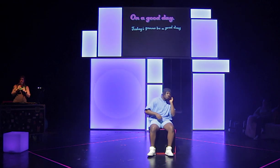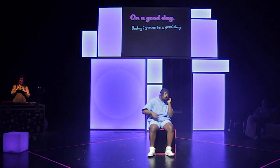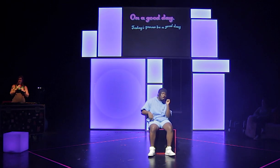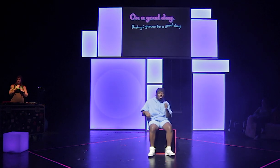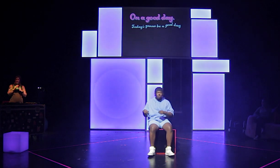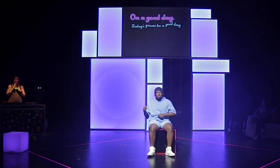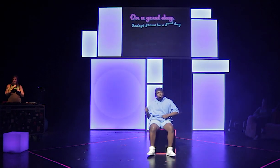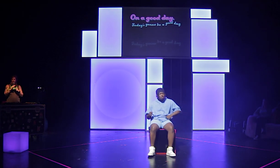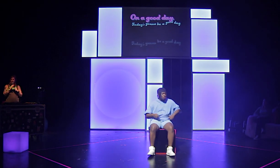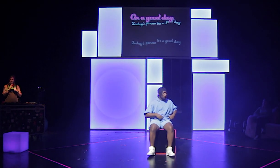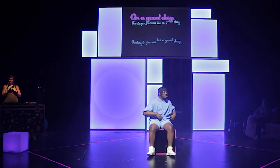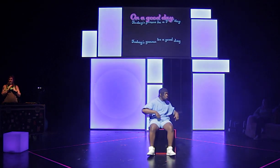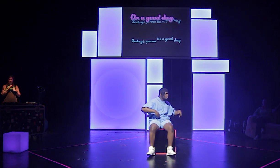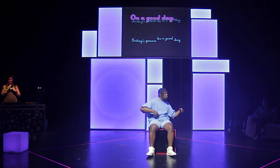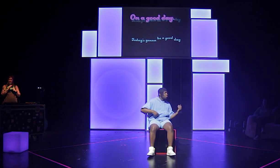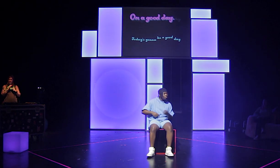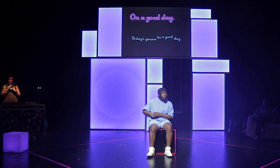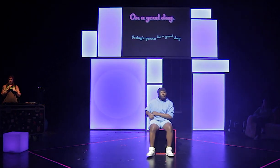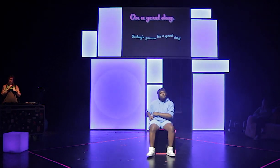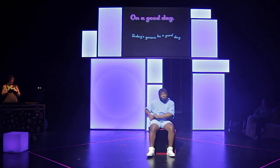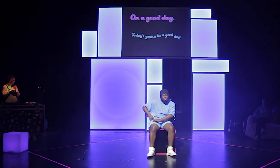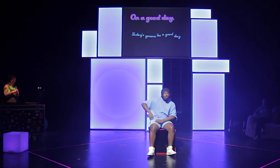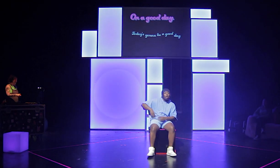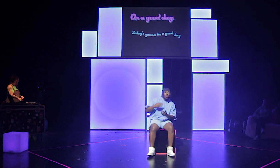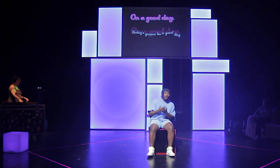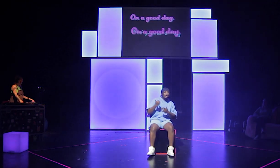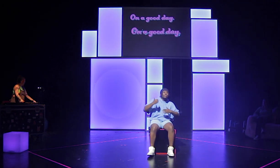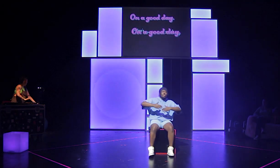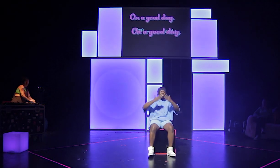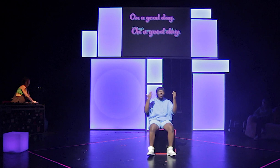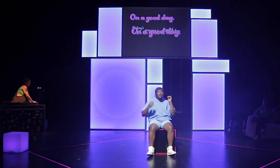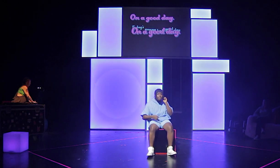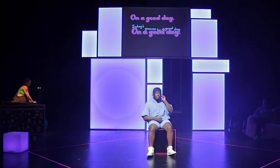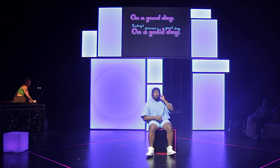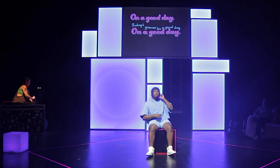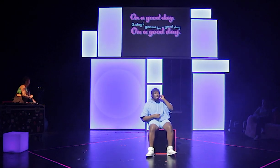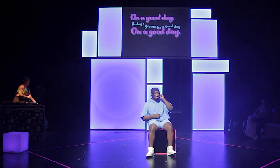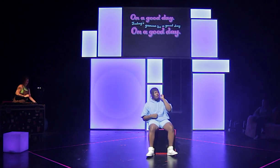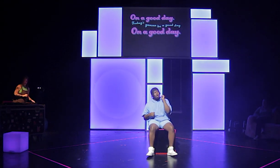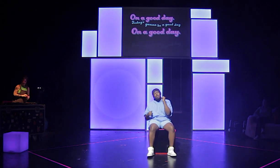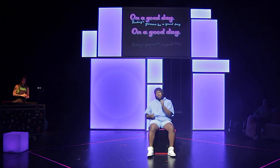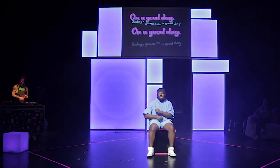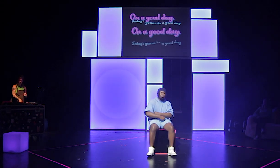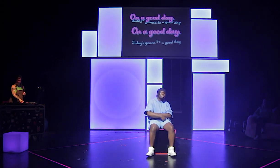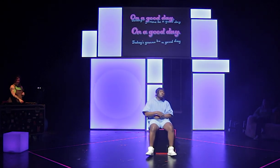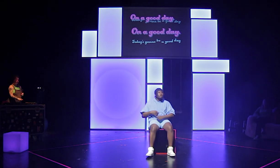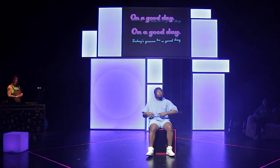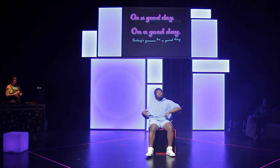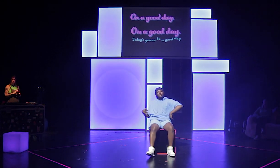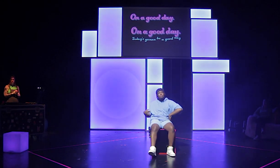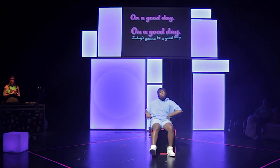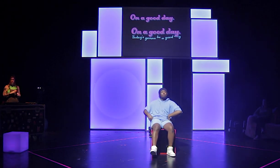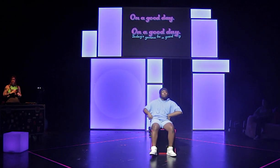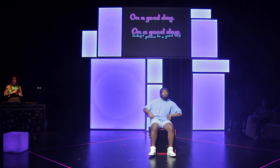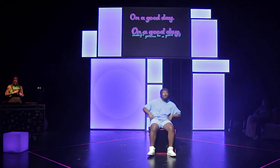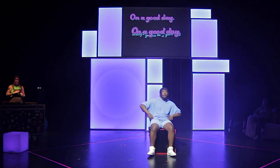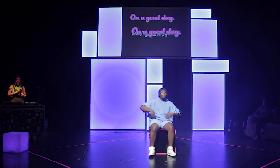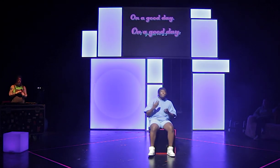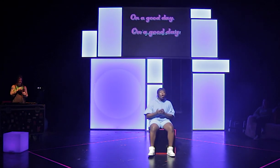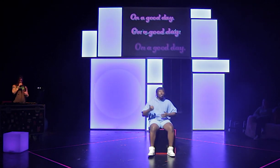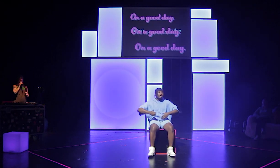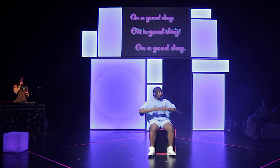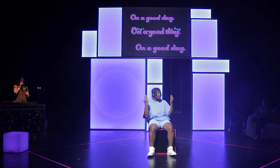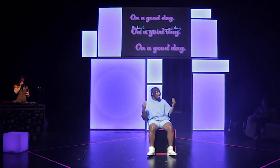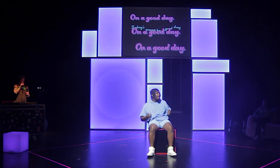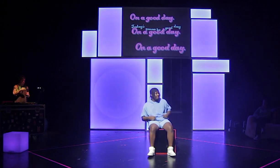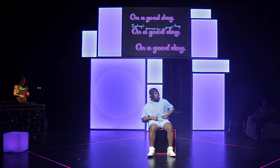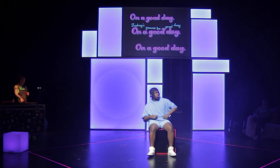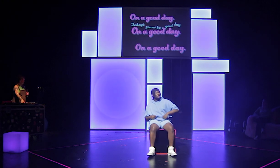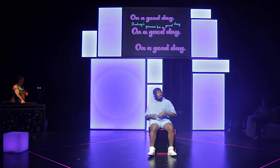[ # Today is going to be a good day # ] On a good day